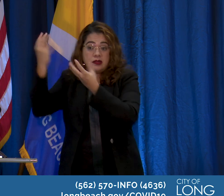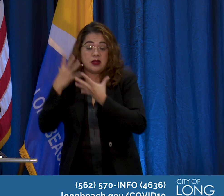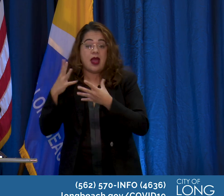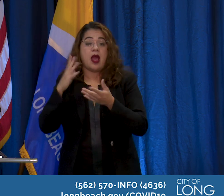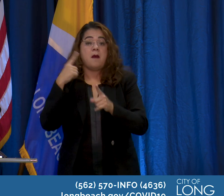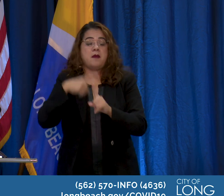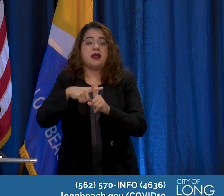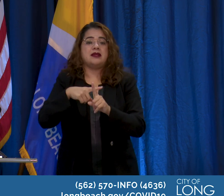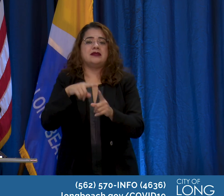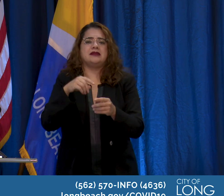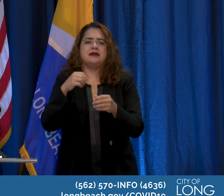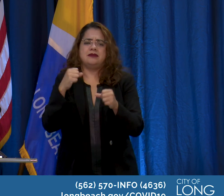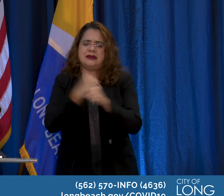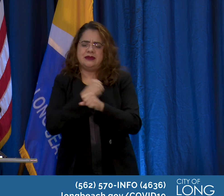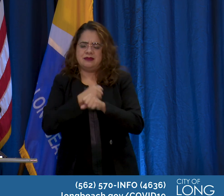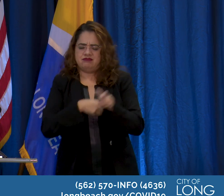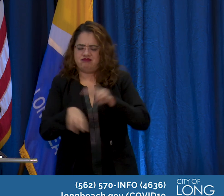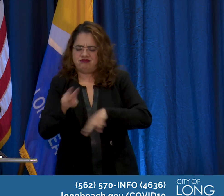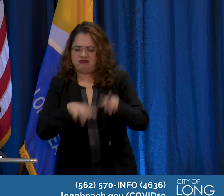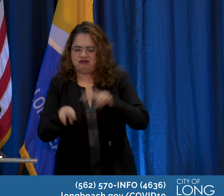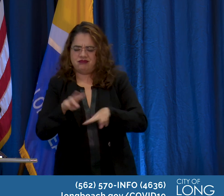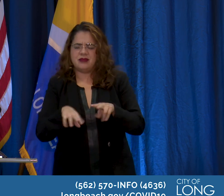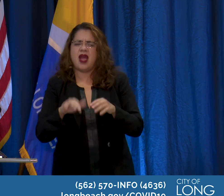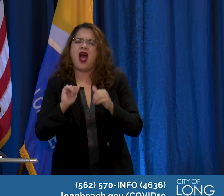are gathering at private residences.